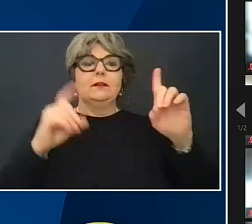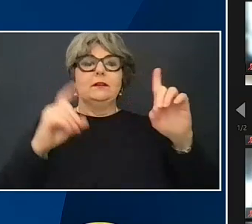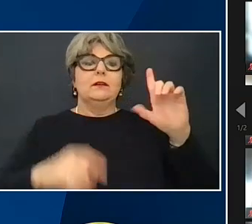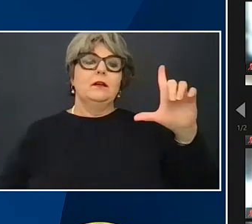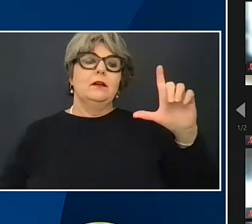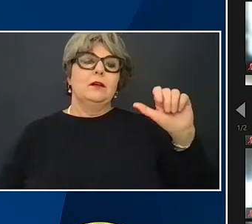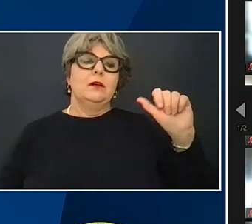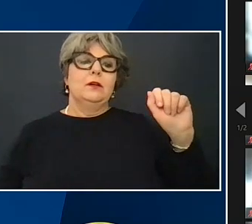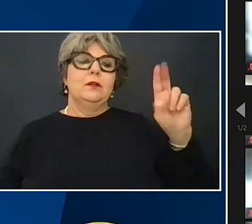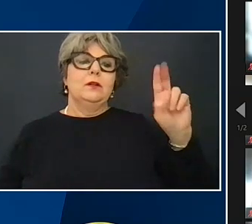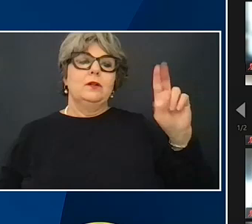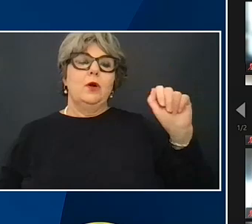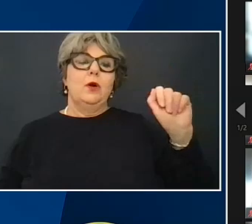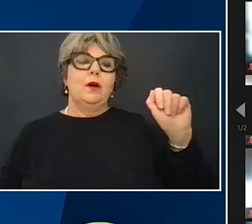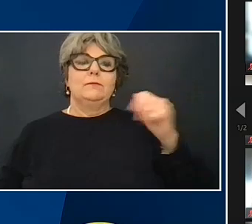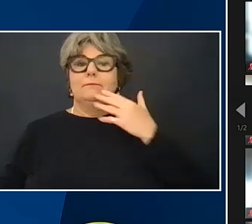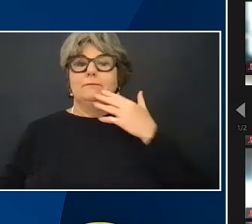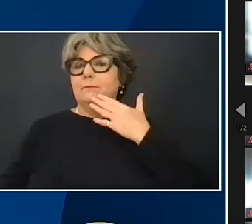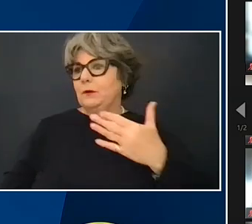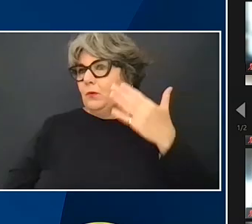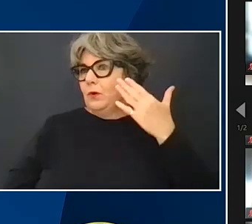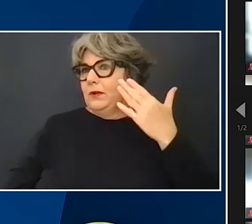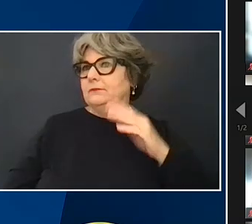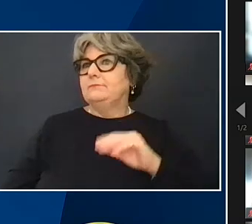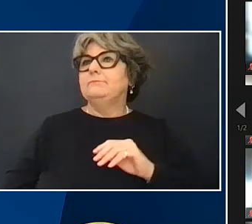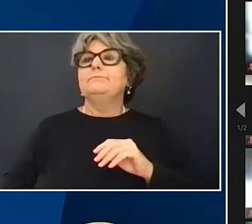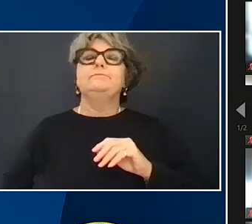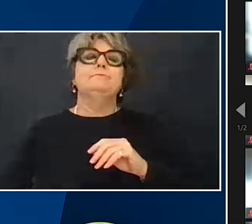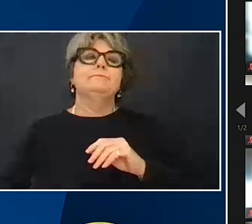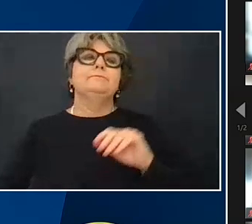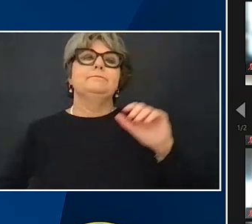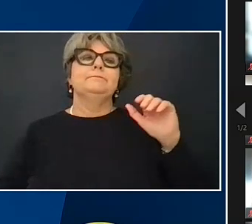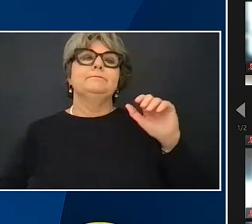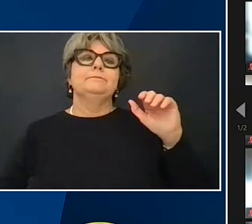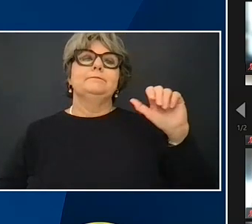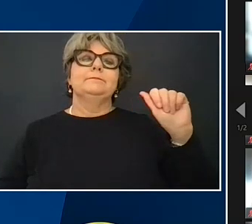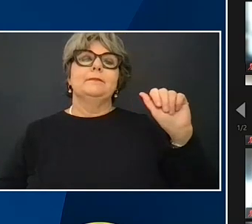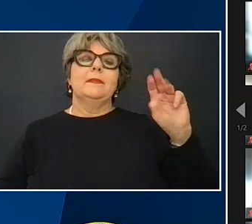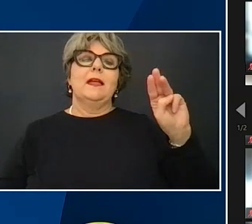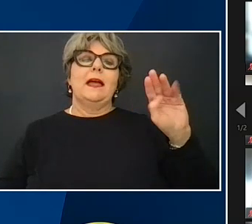Good morning. Good morning, Laura. And her alternate, Amy Ackerson. Good morning.